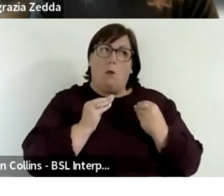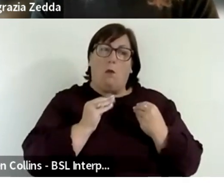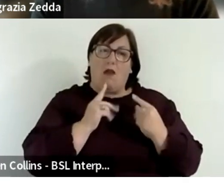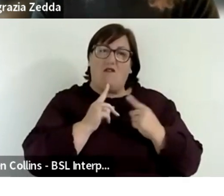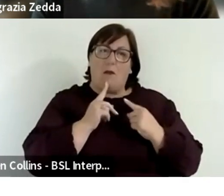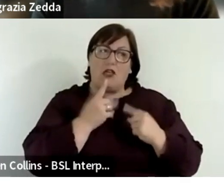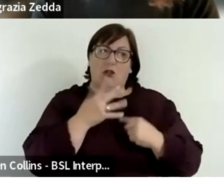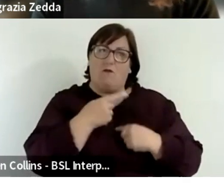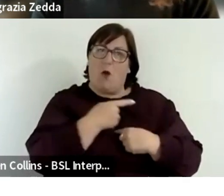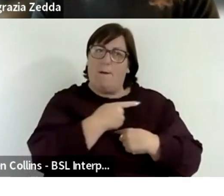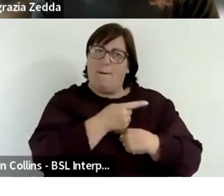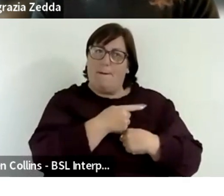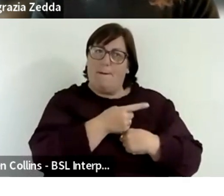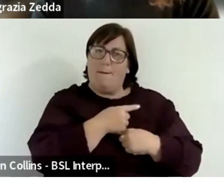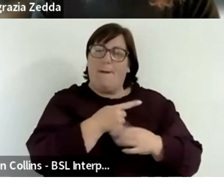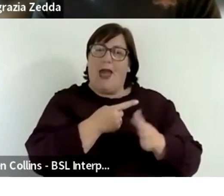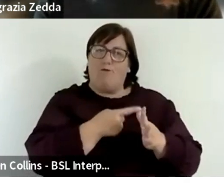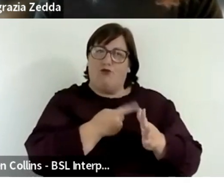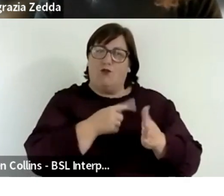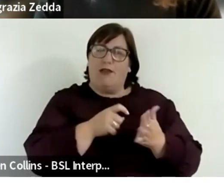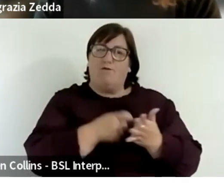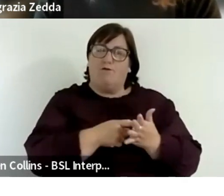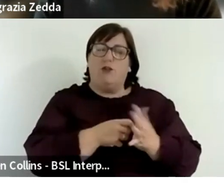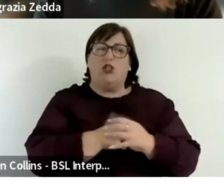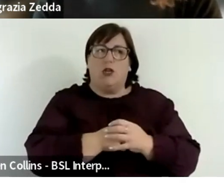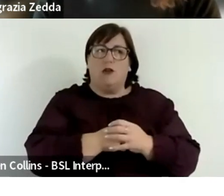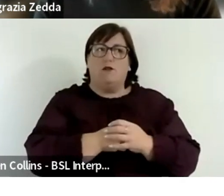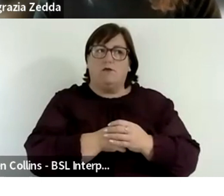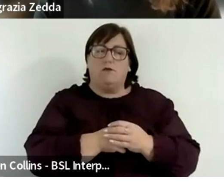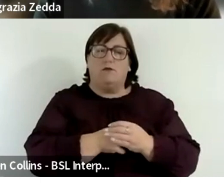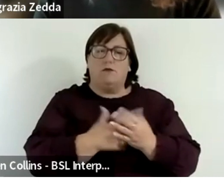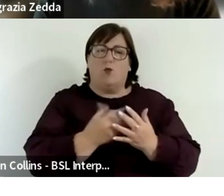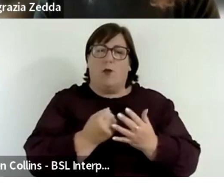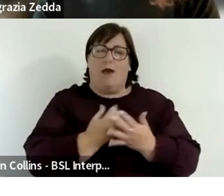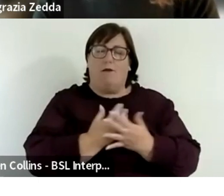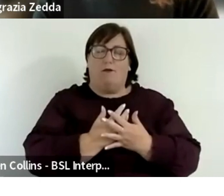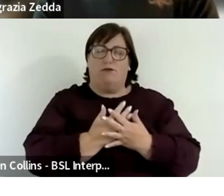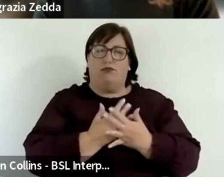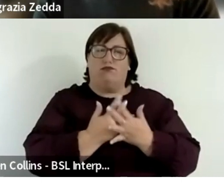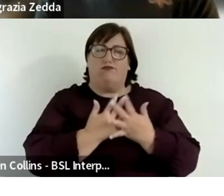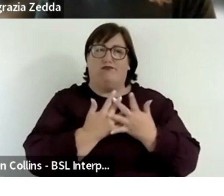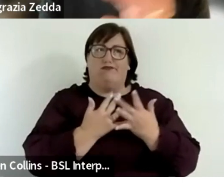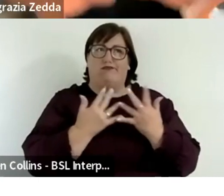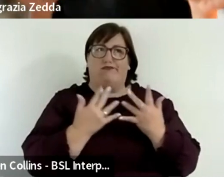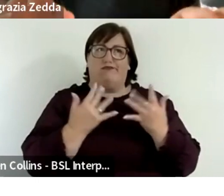there are so many jobs available on HS2, and then these are